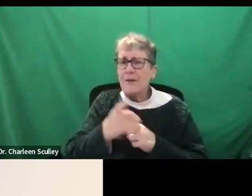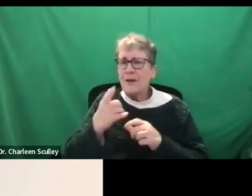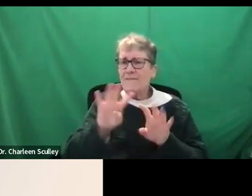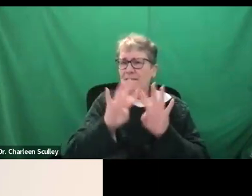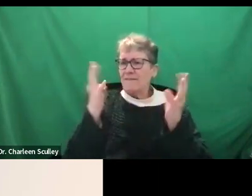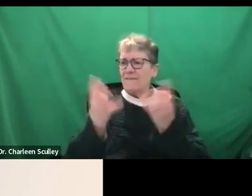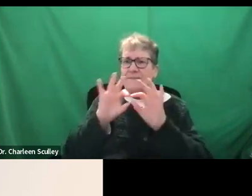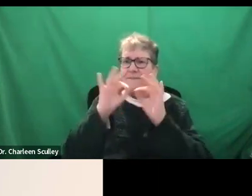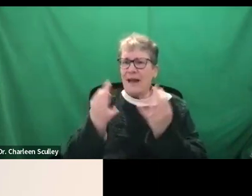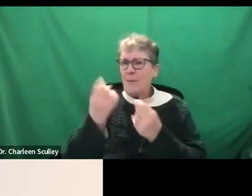An example of dinner table syndrome.